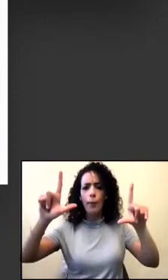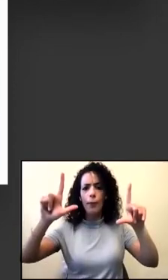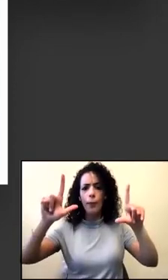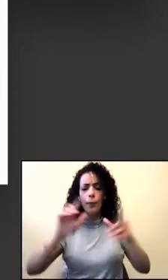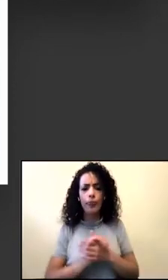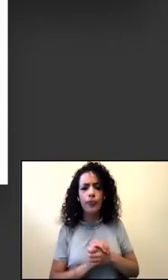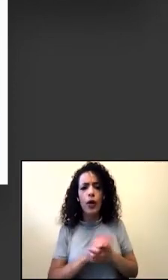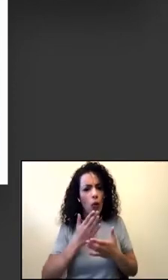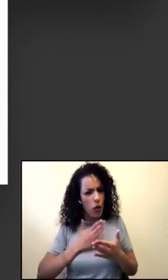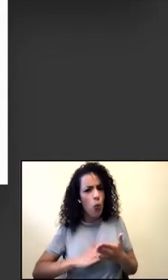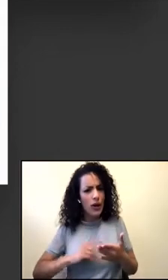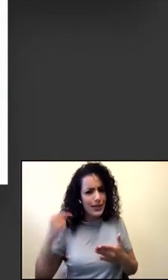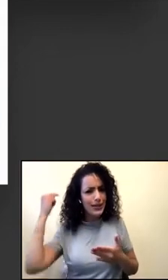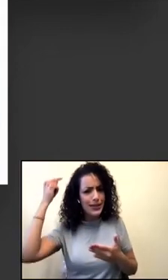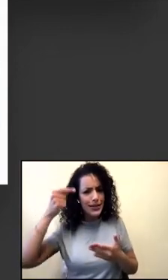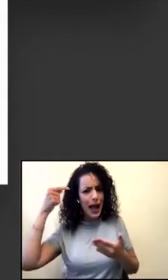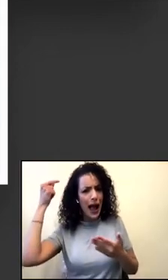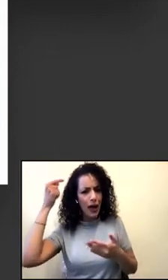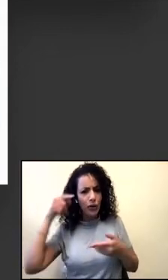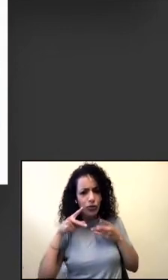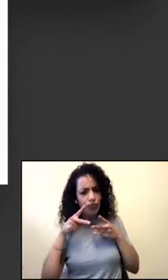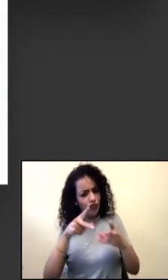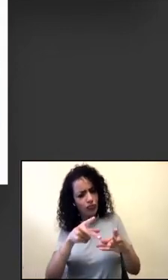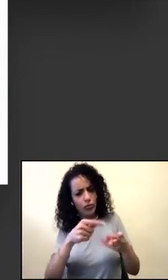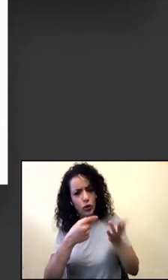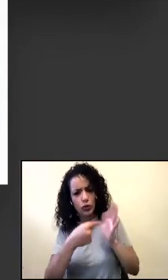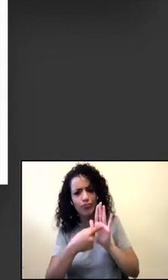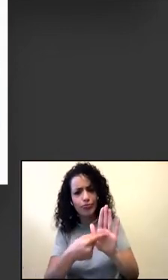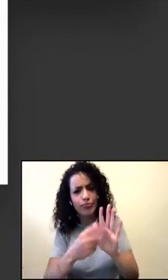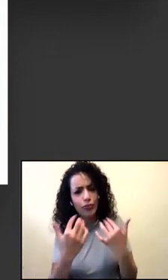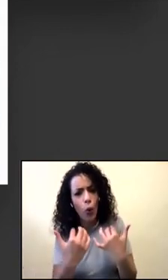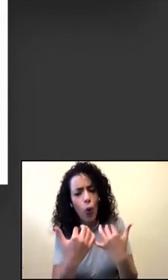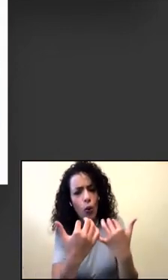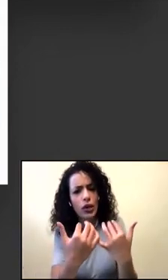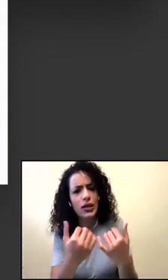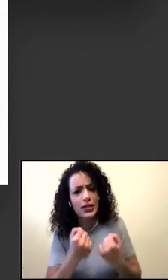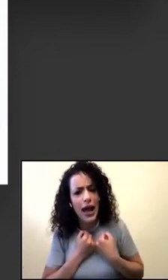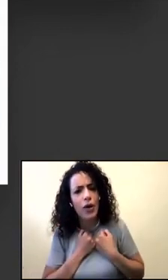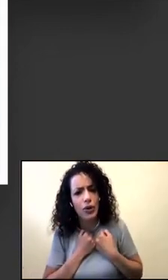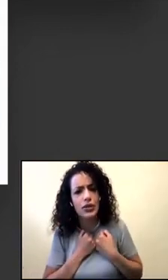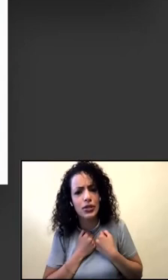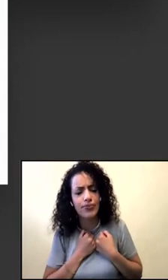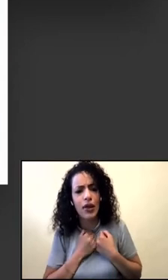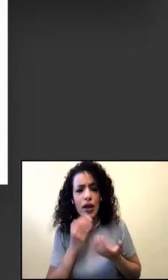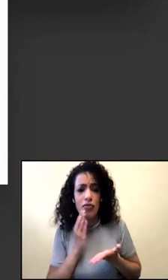you know, as a way to weave those stories together and I suppose to do justice to them and to capture